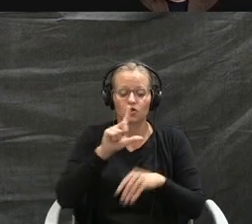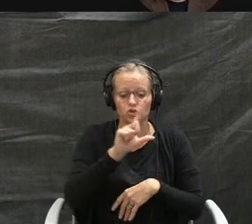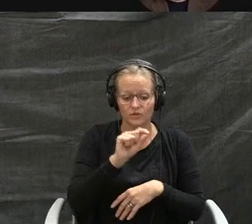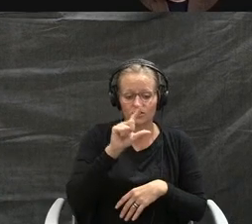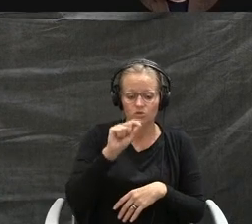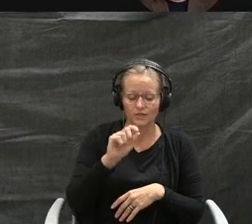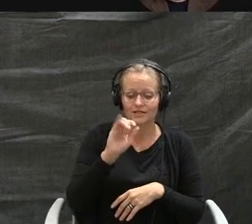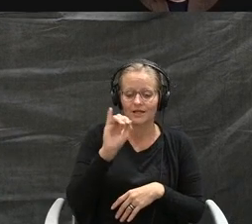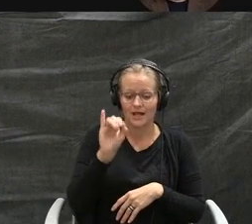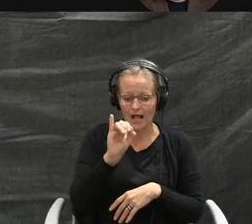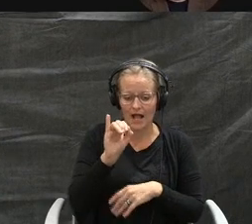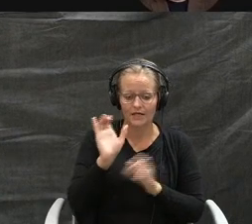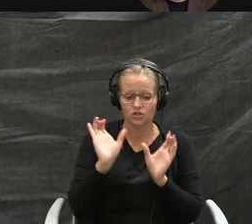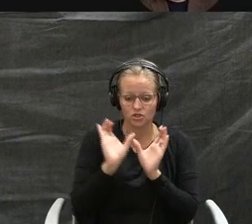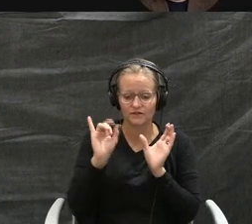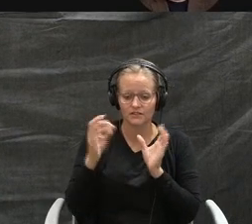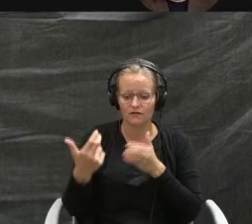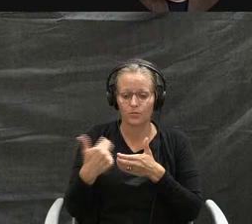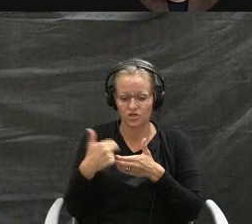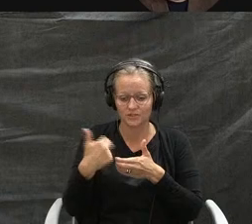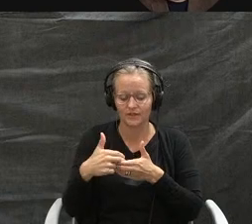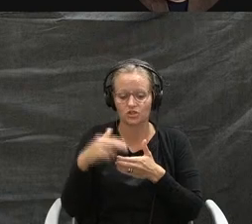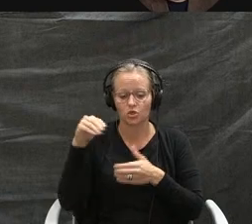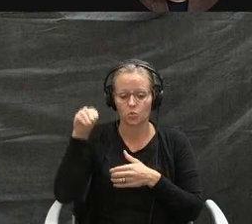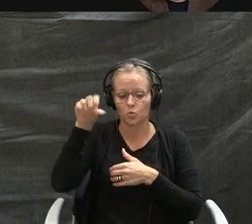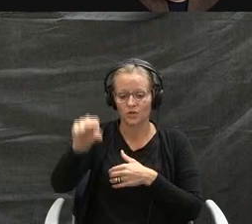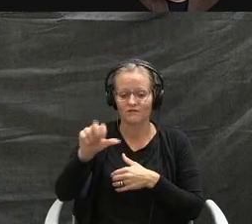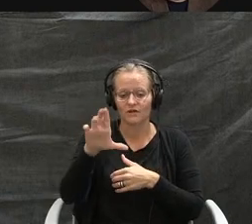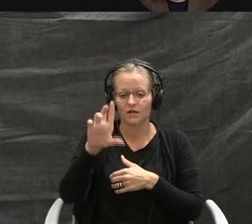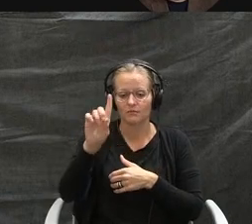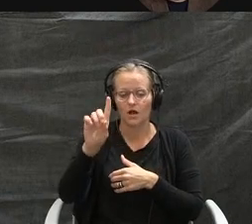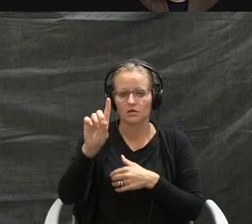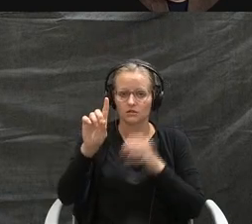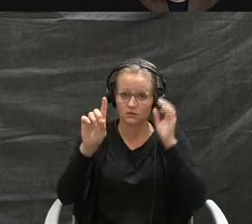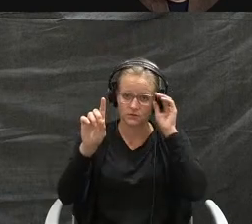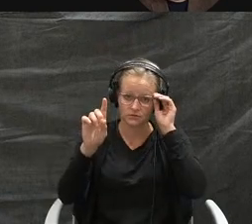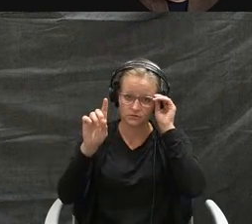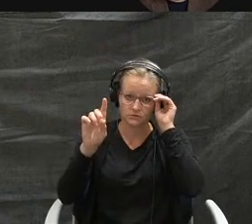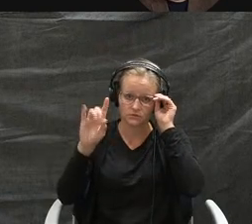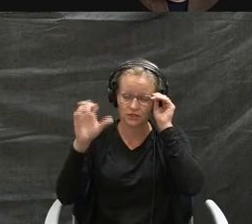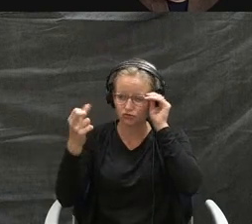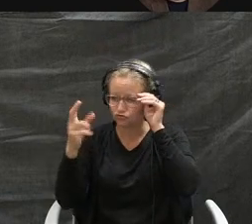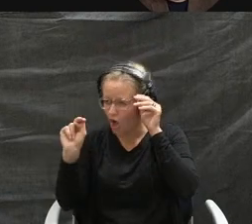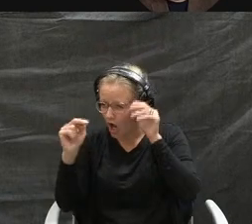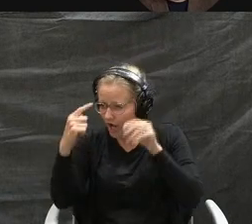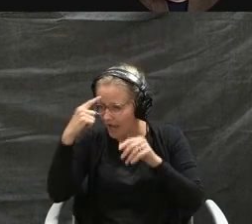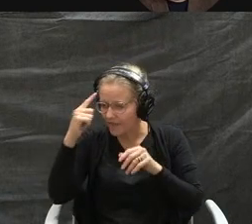of participation refunding Bonds? Boy John I think was the 1st and Lisa will be the second.